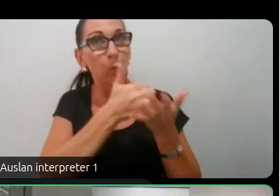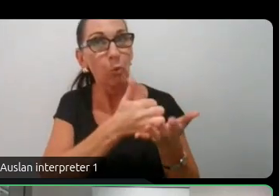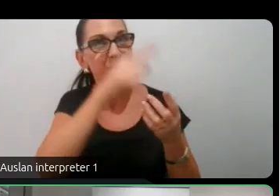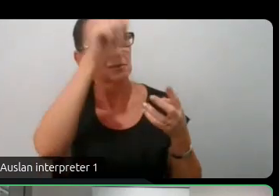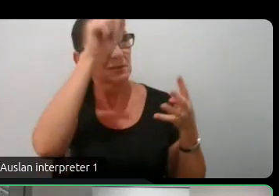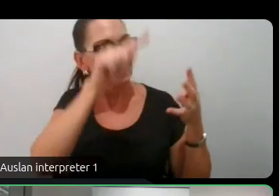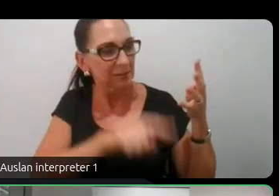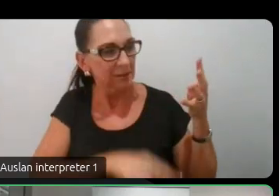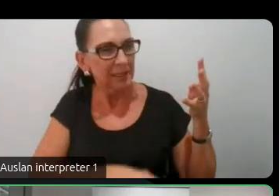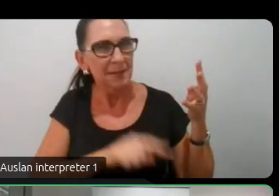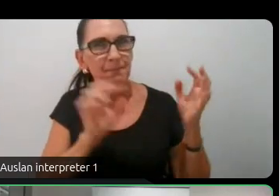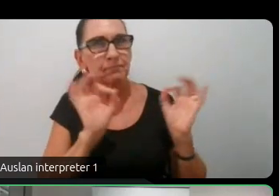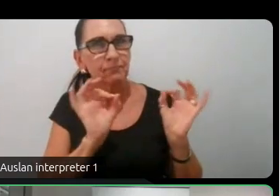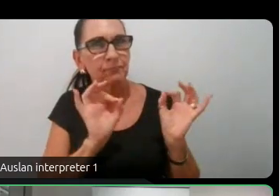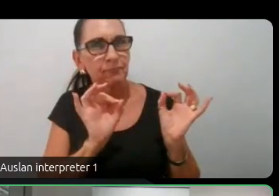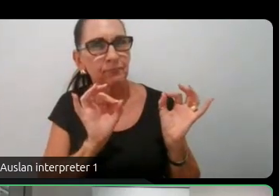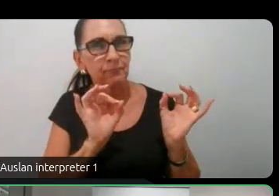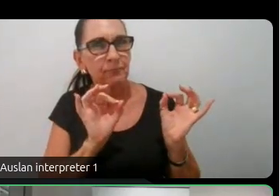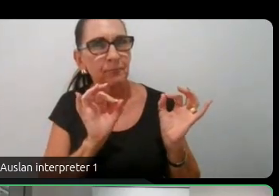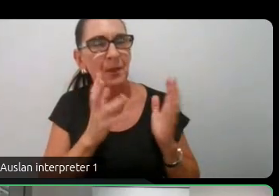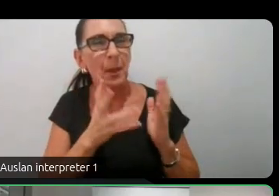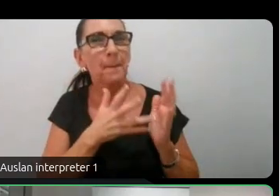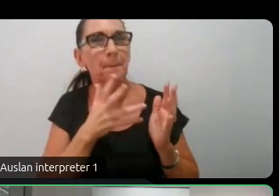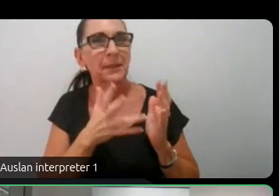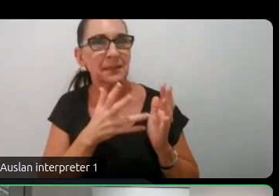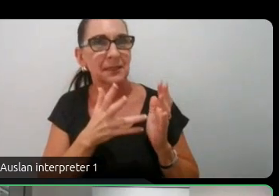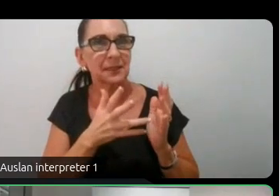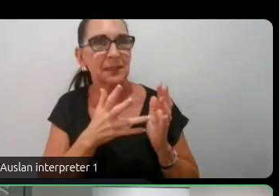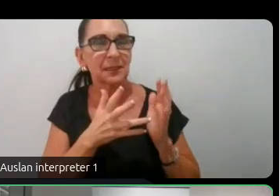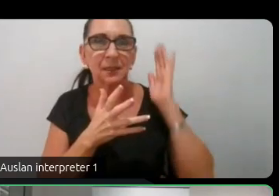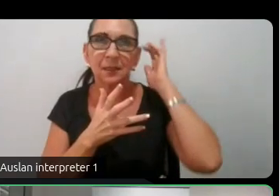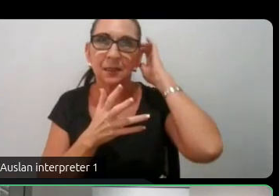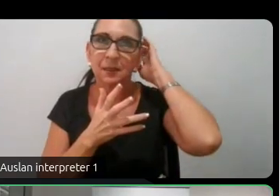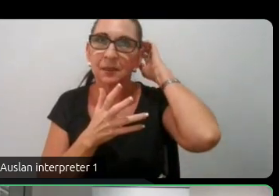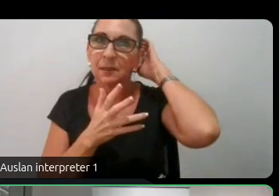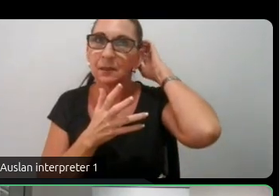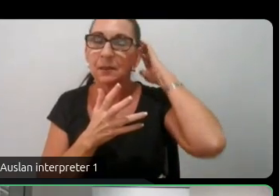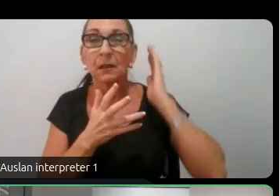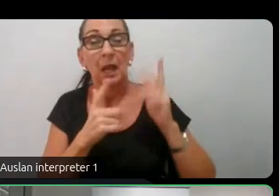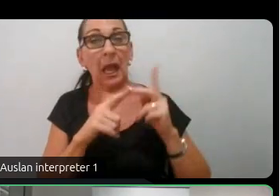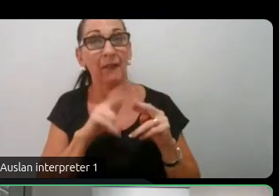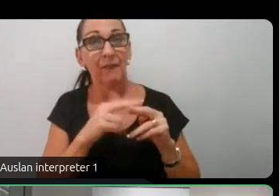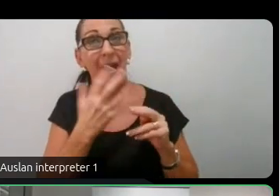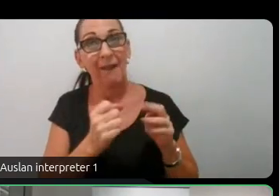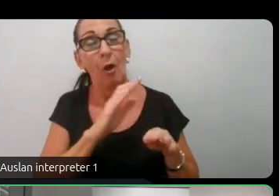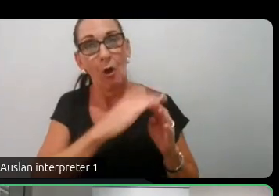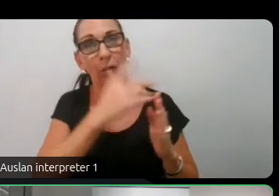list, then it again is not an NDIS support. If it is, well then yes, it's an NDIS support. Um,